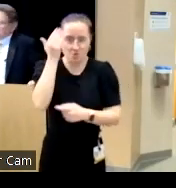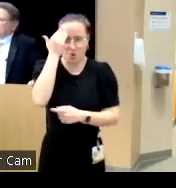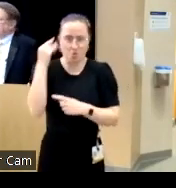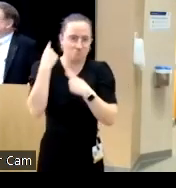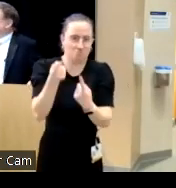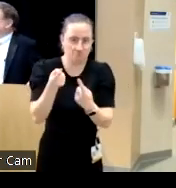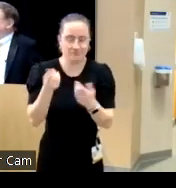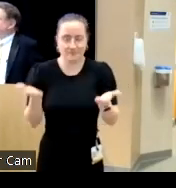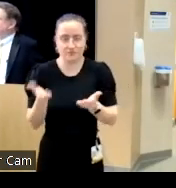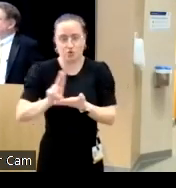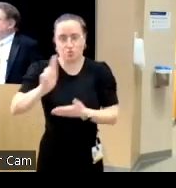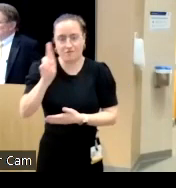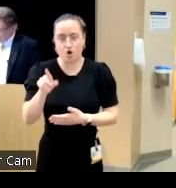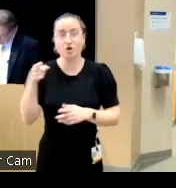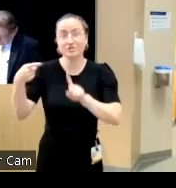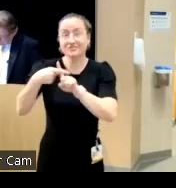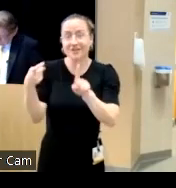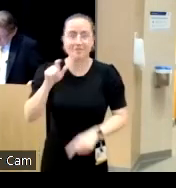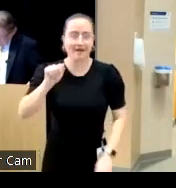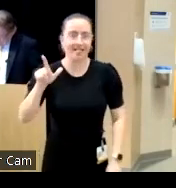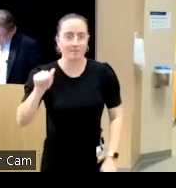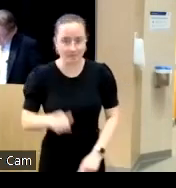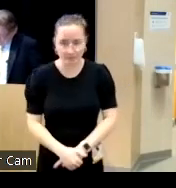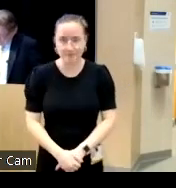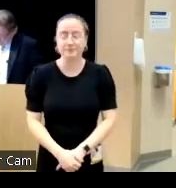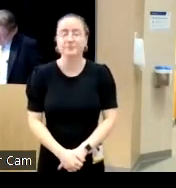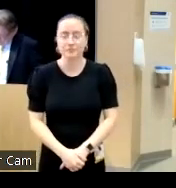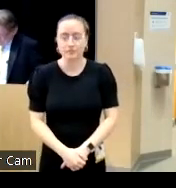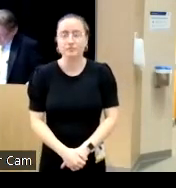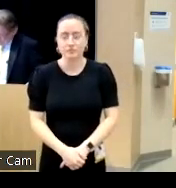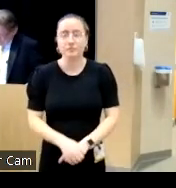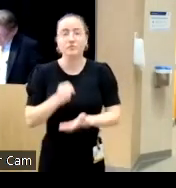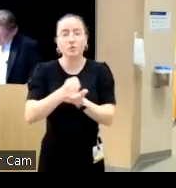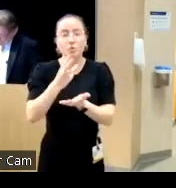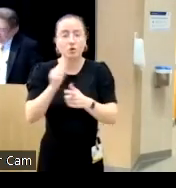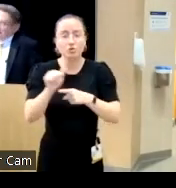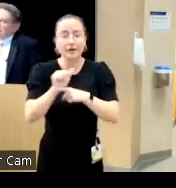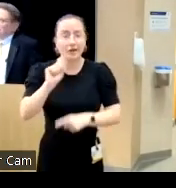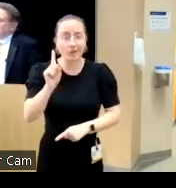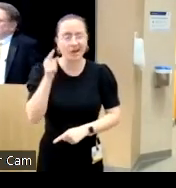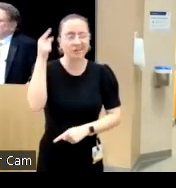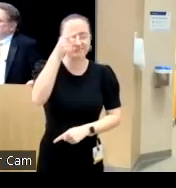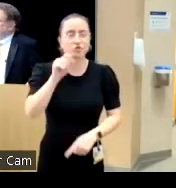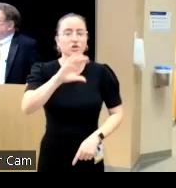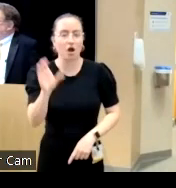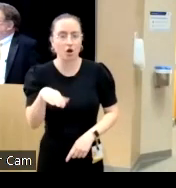um she hails from Alabama and then did her social work training in Chicago where she received her